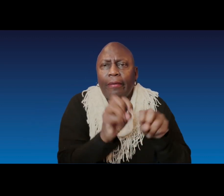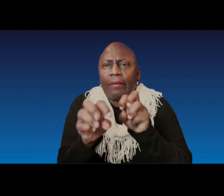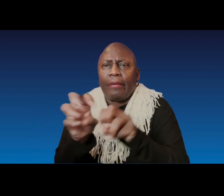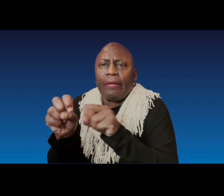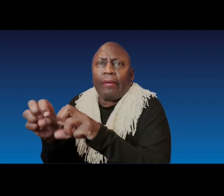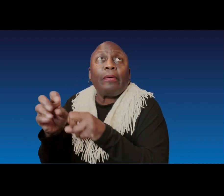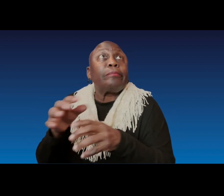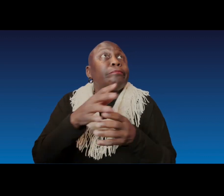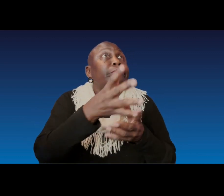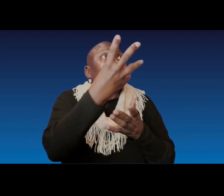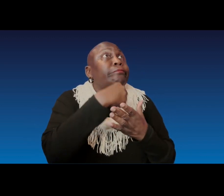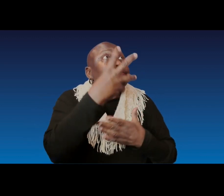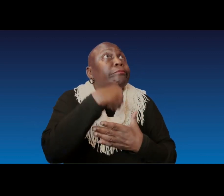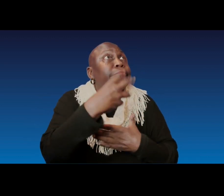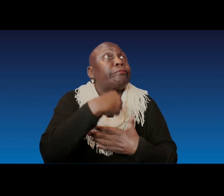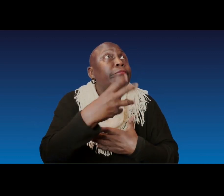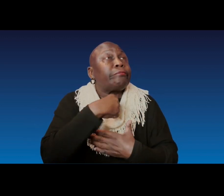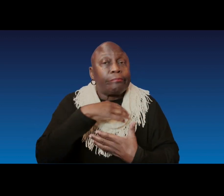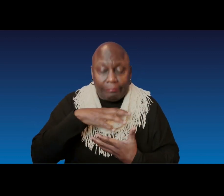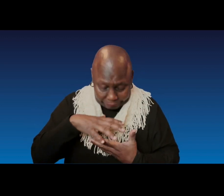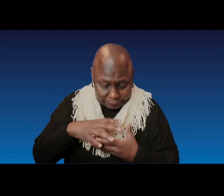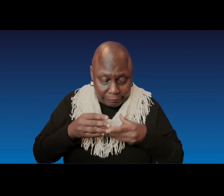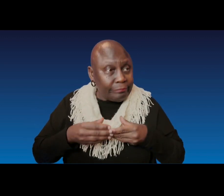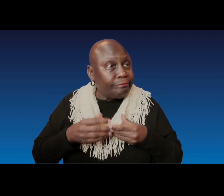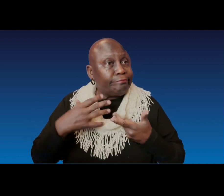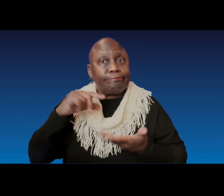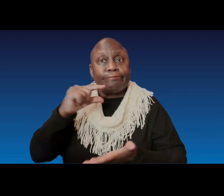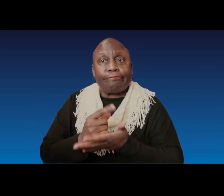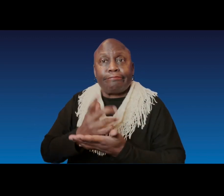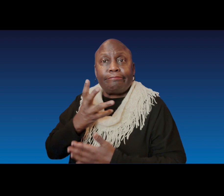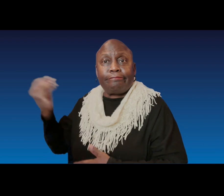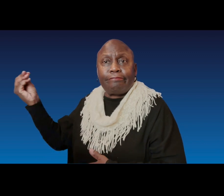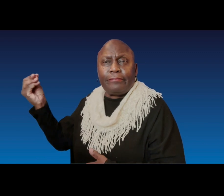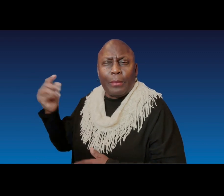where information is fed to students, deposited in their minds.